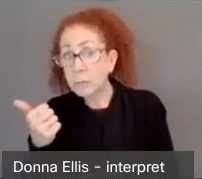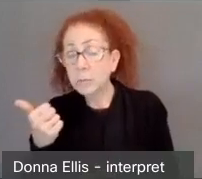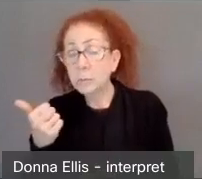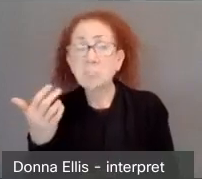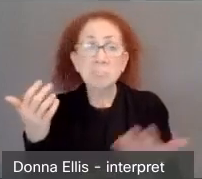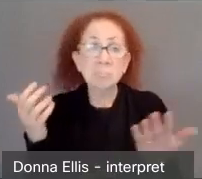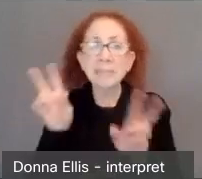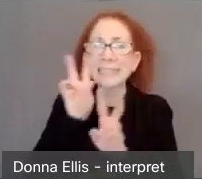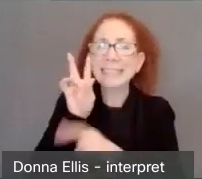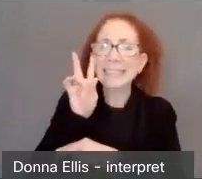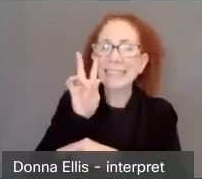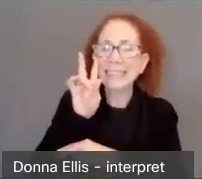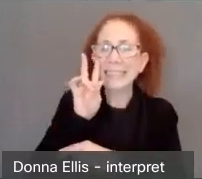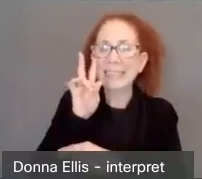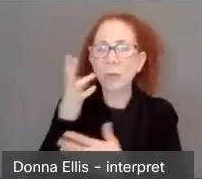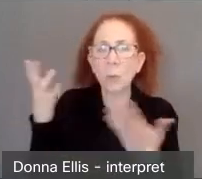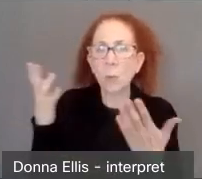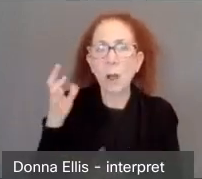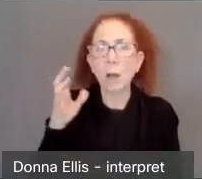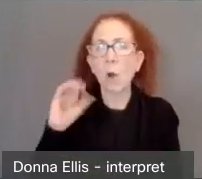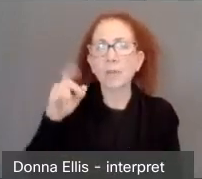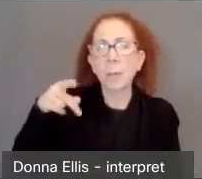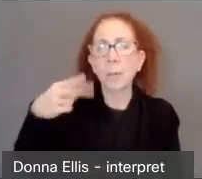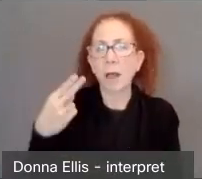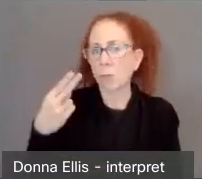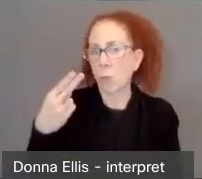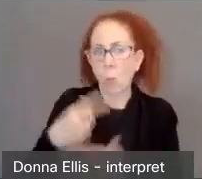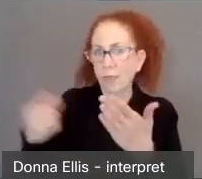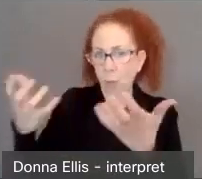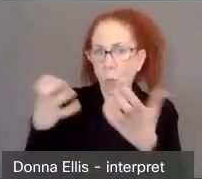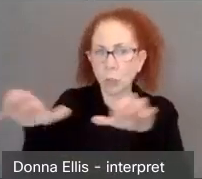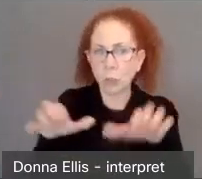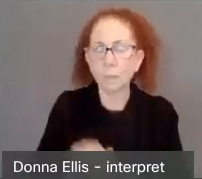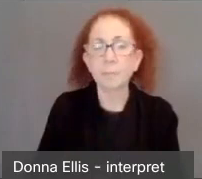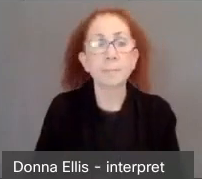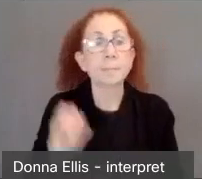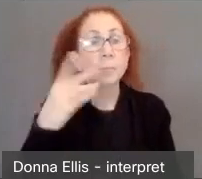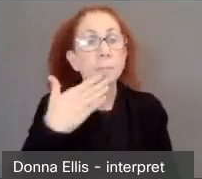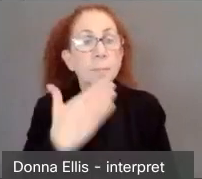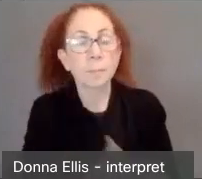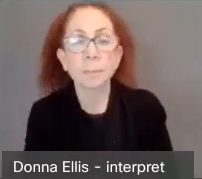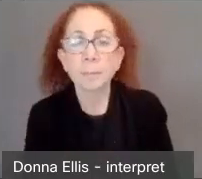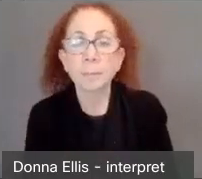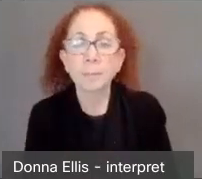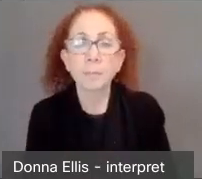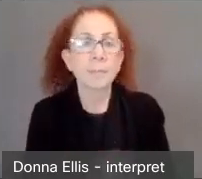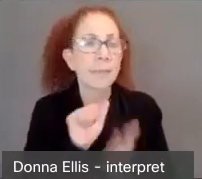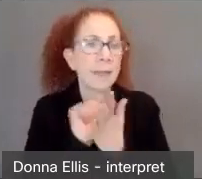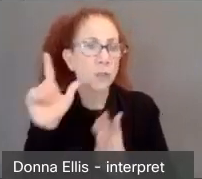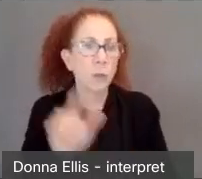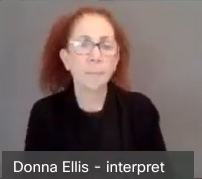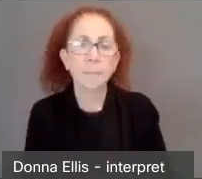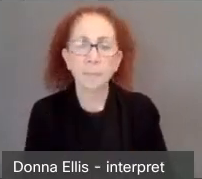seen in terms of what the Office of Public Health wants to do. [Reporter] Okay, thank you. That was all I had. [Commissioner Arkoosh] Okay.